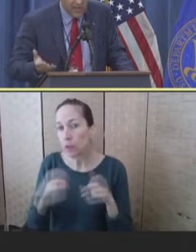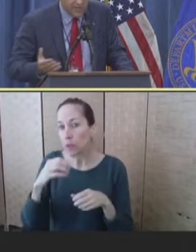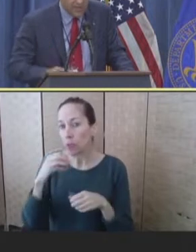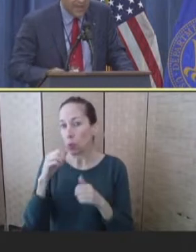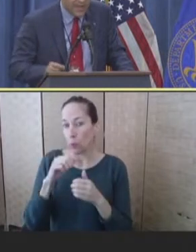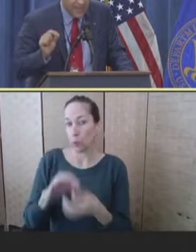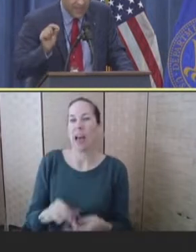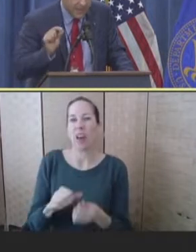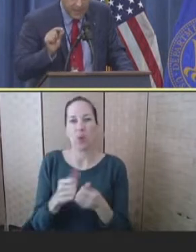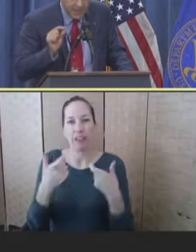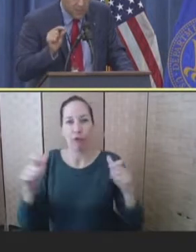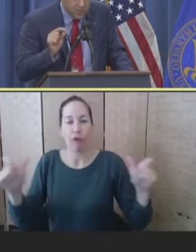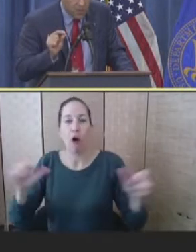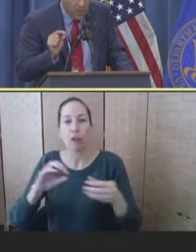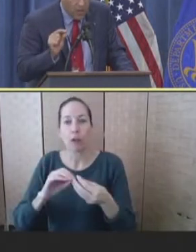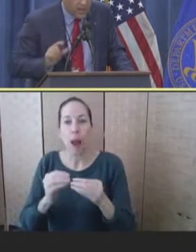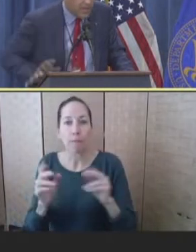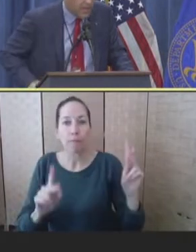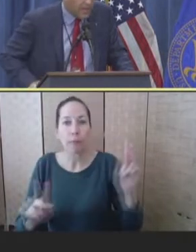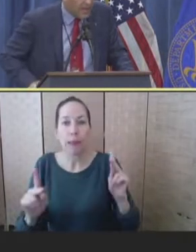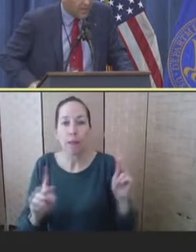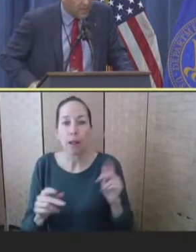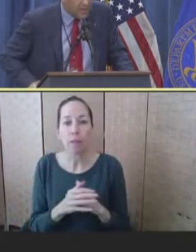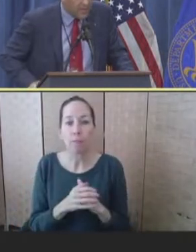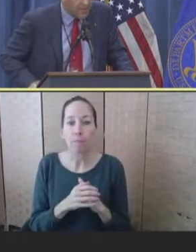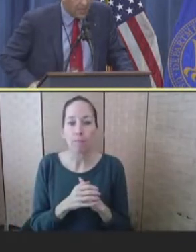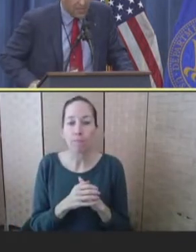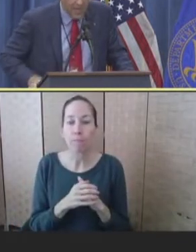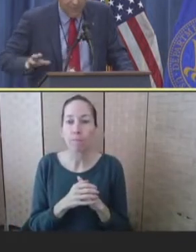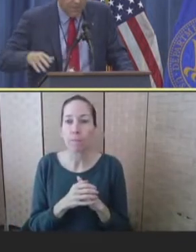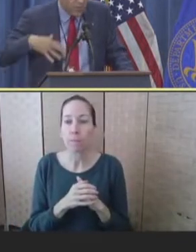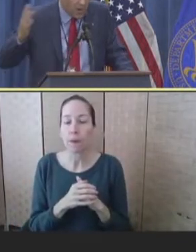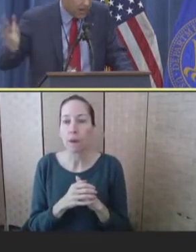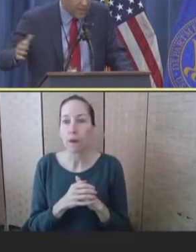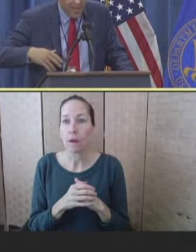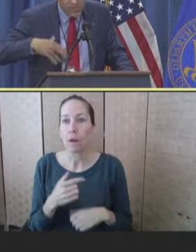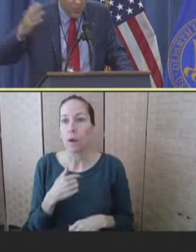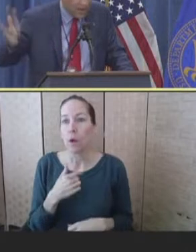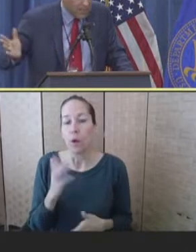We're not going to find, you know, small things that happen in one in a 1,000, one in a million.